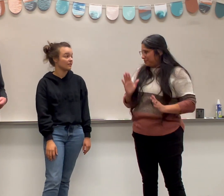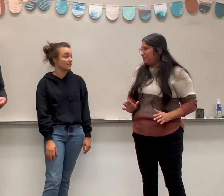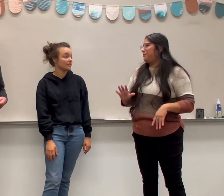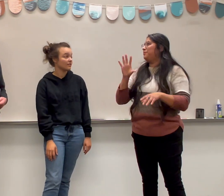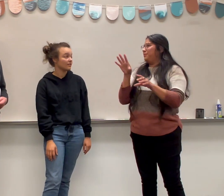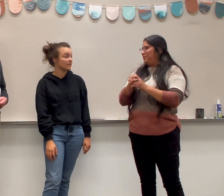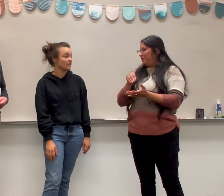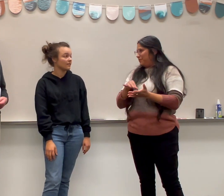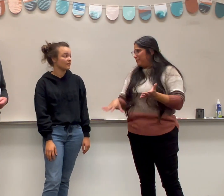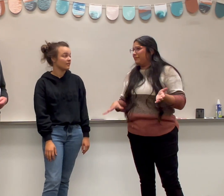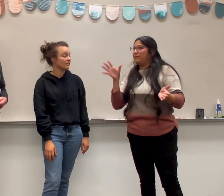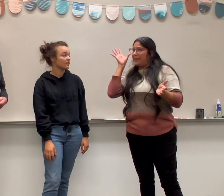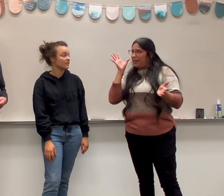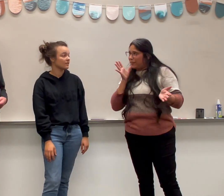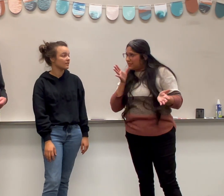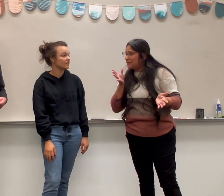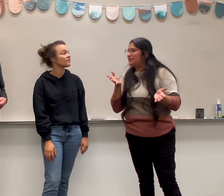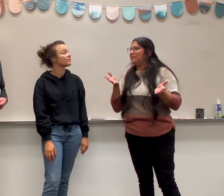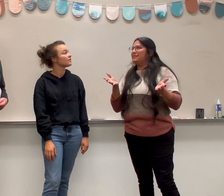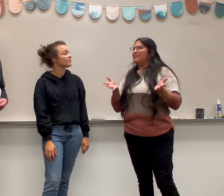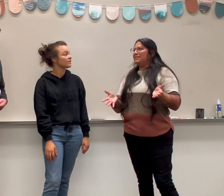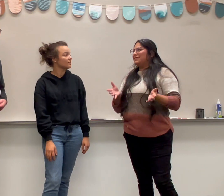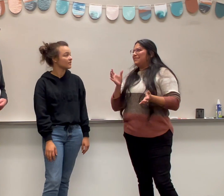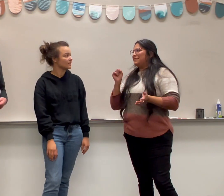it includes teachers it includes students it includes parents